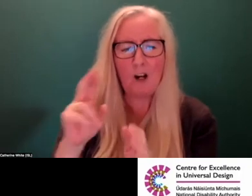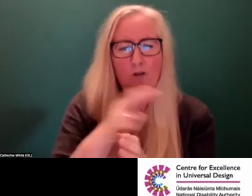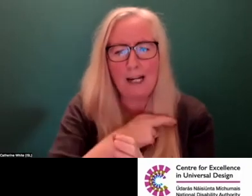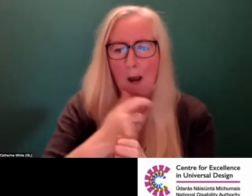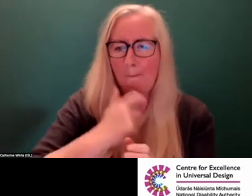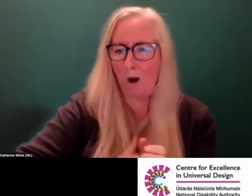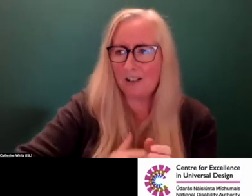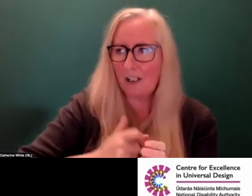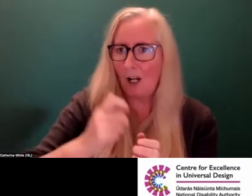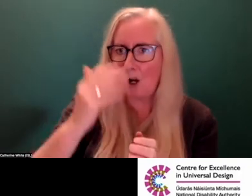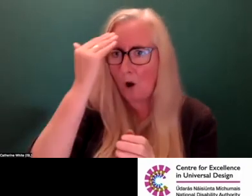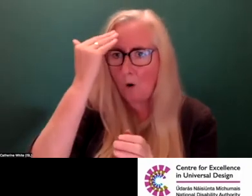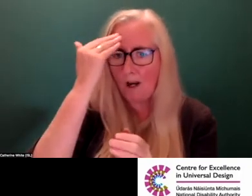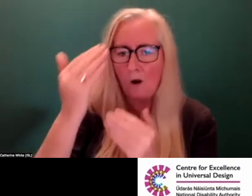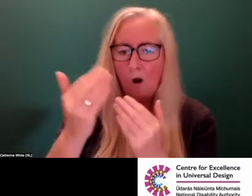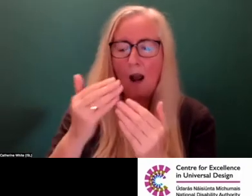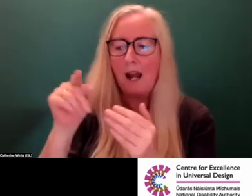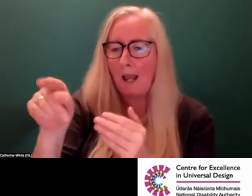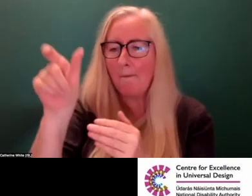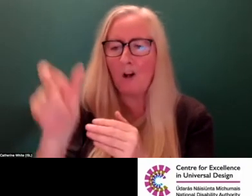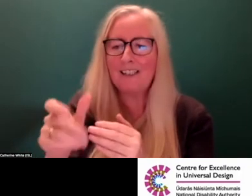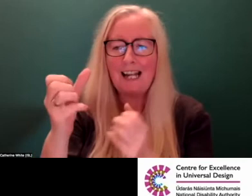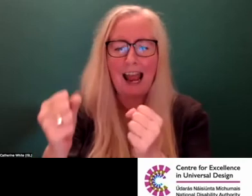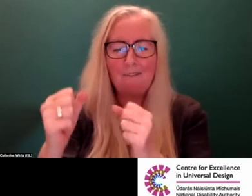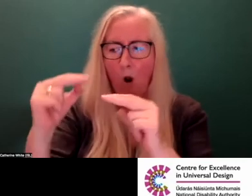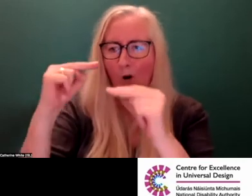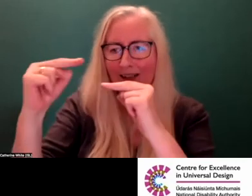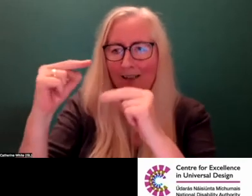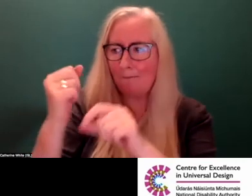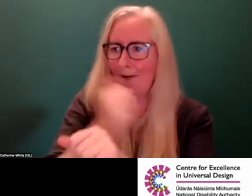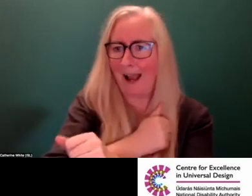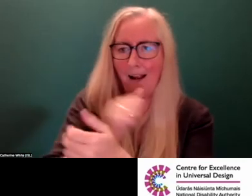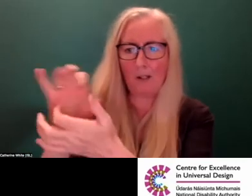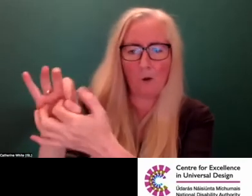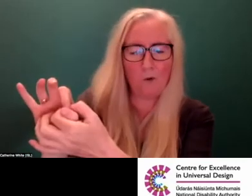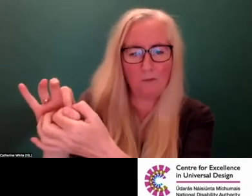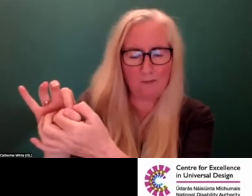intimate understanding of the needs of a person with an autism in their home.